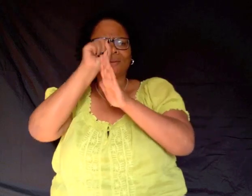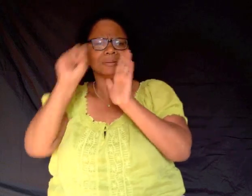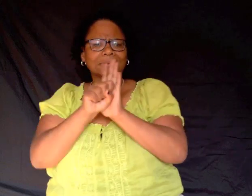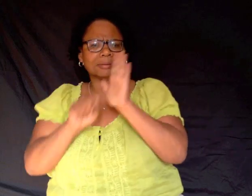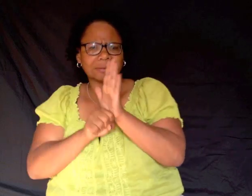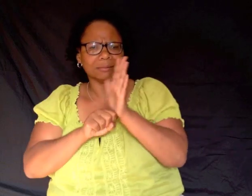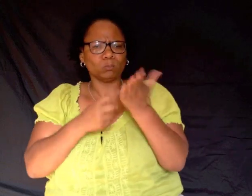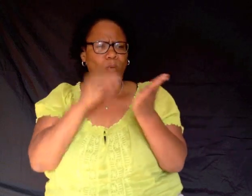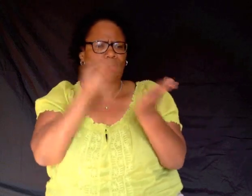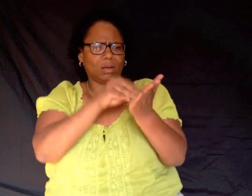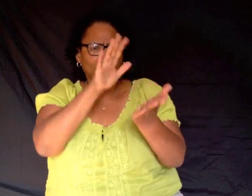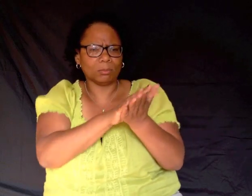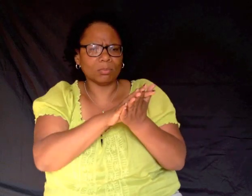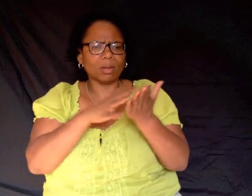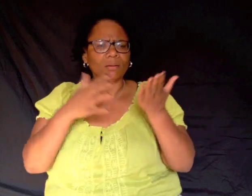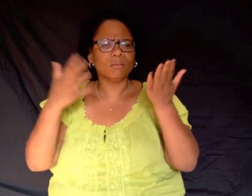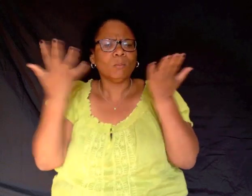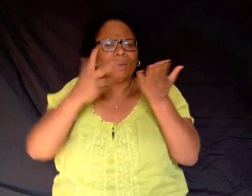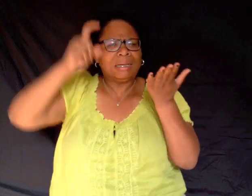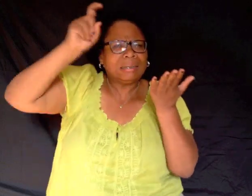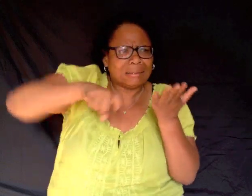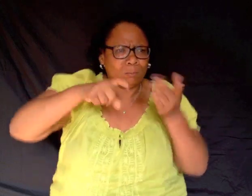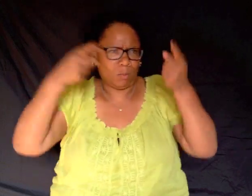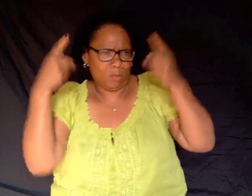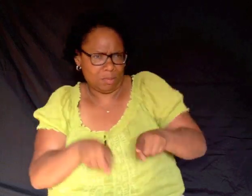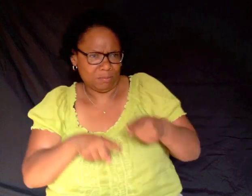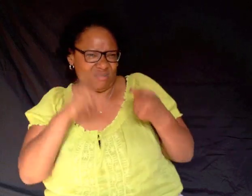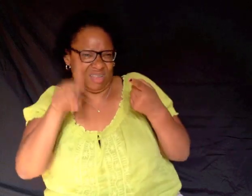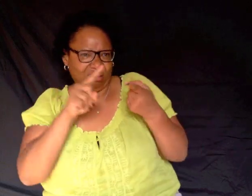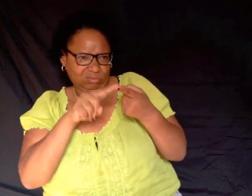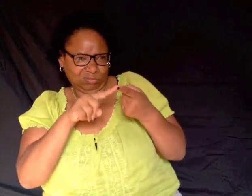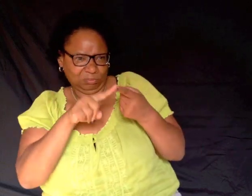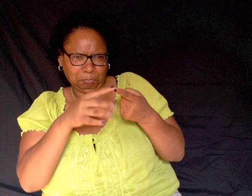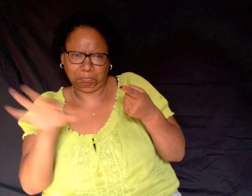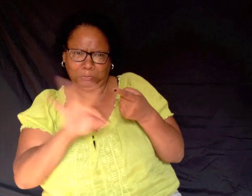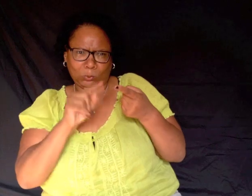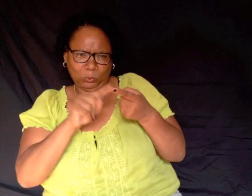States to document what needs to happen